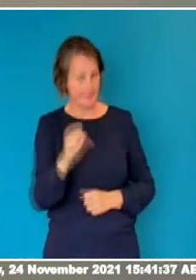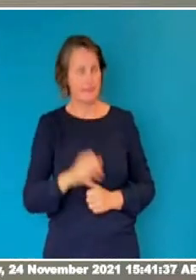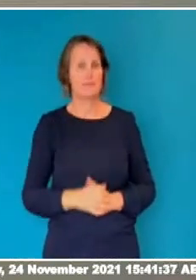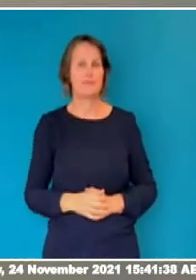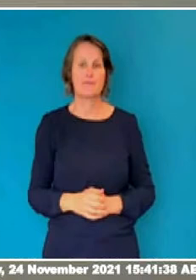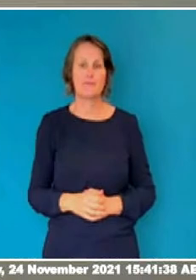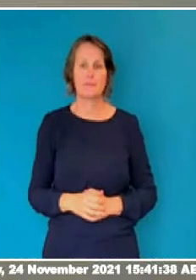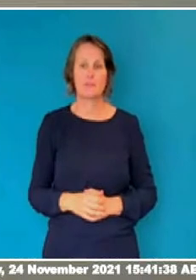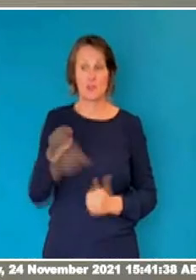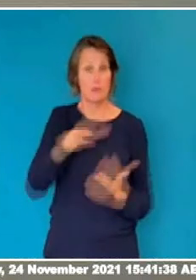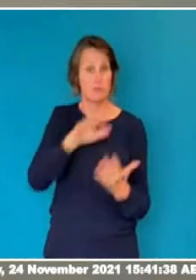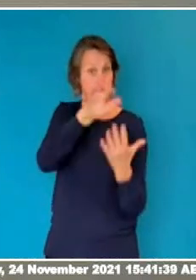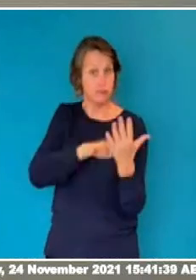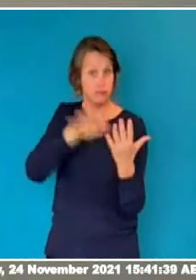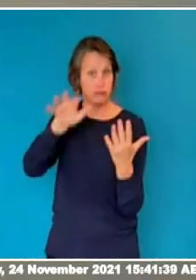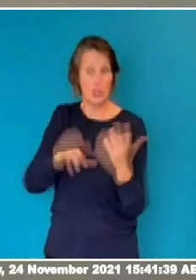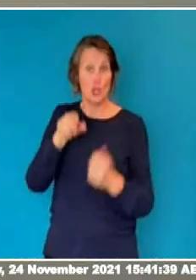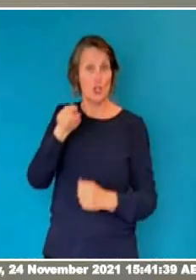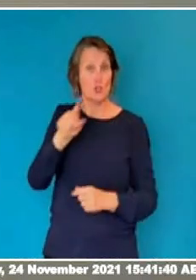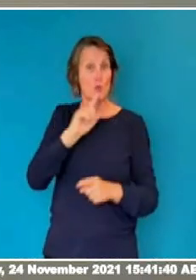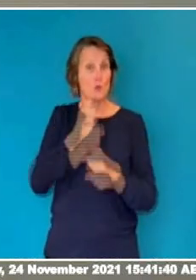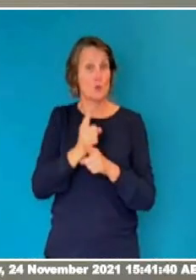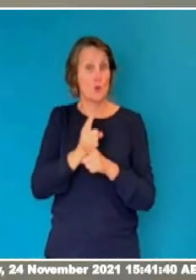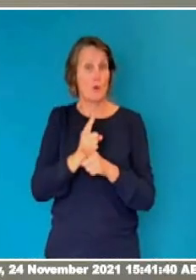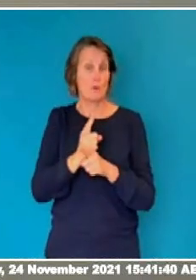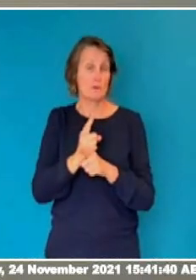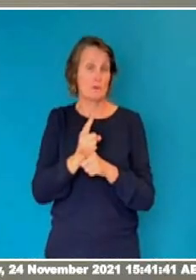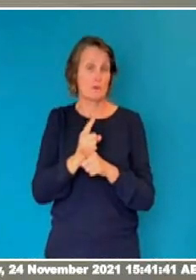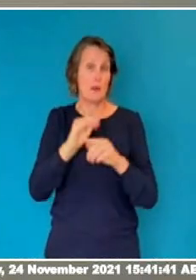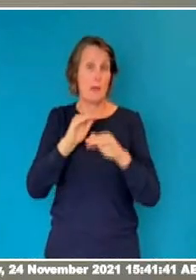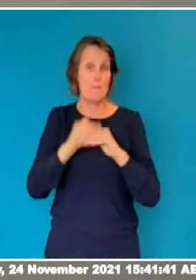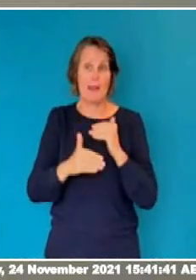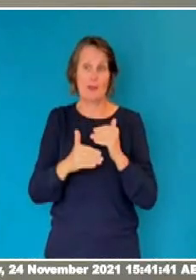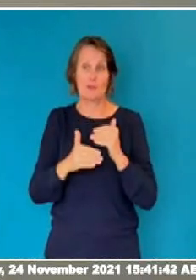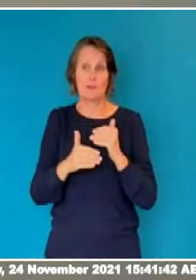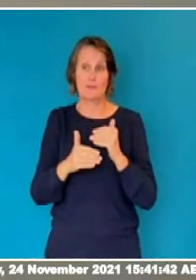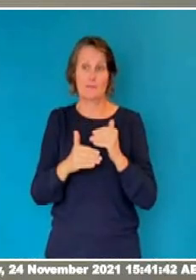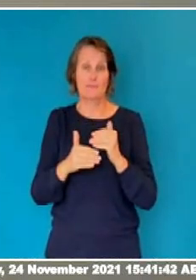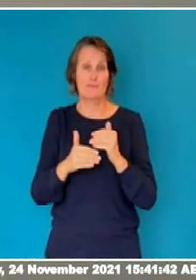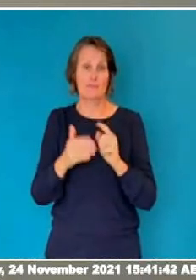In that statement you referred to and adopted an earlier statement of Ms